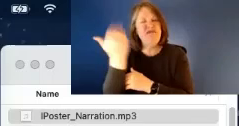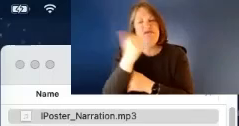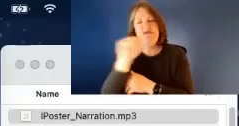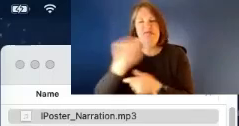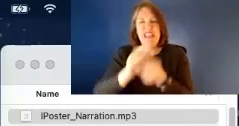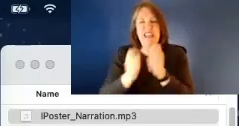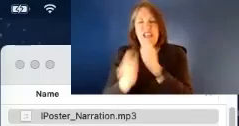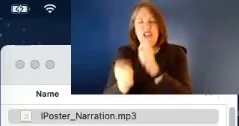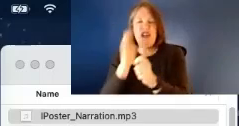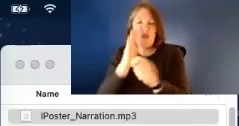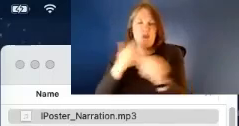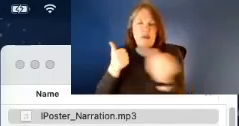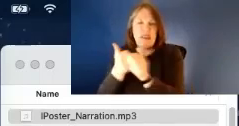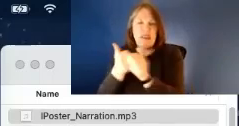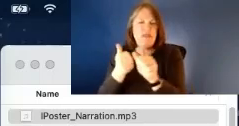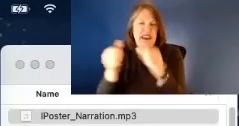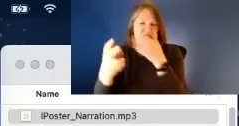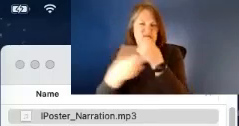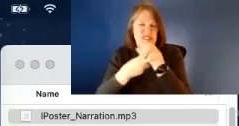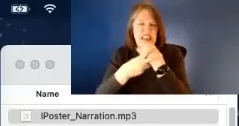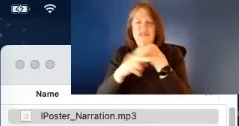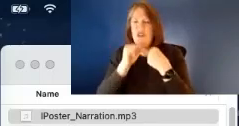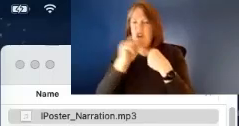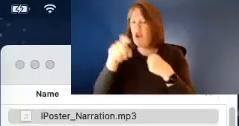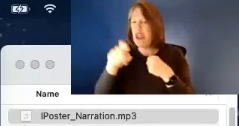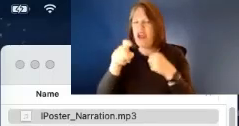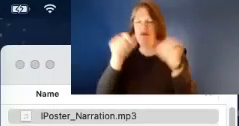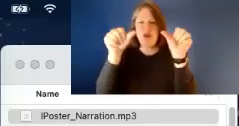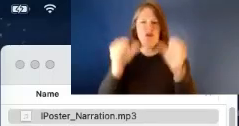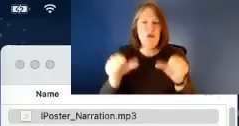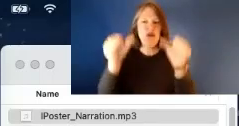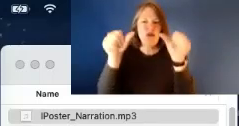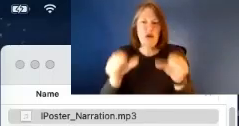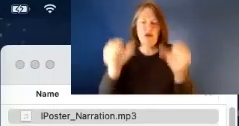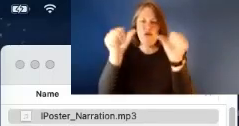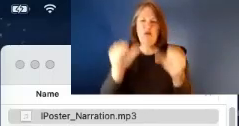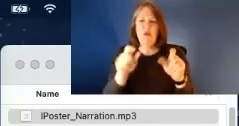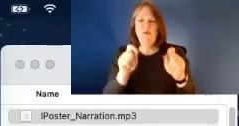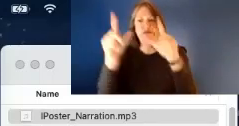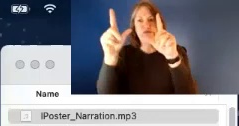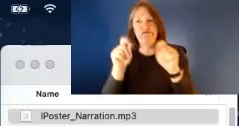be updated directly. You do not need to post 07:25:26 your presentation again. Posting